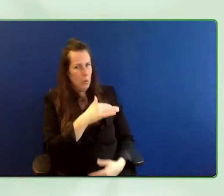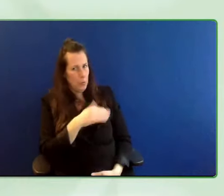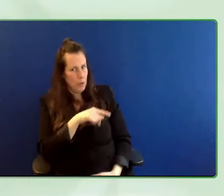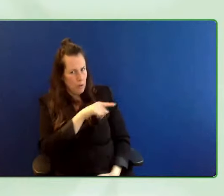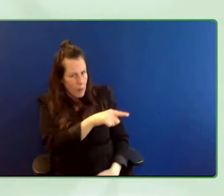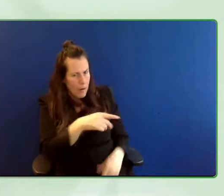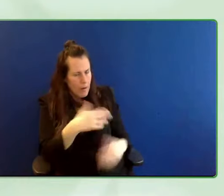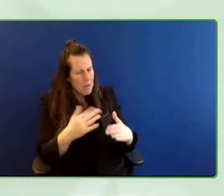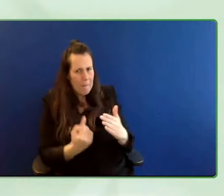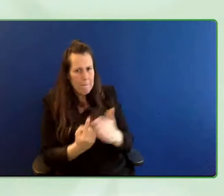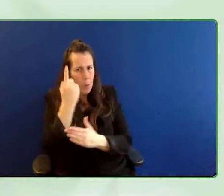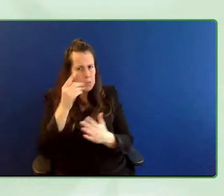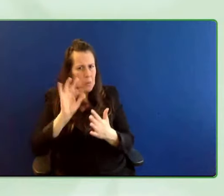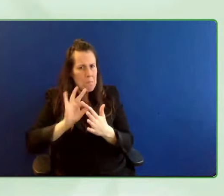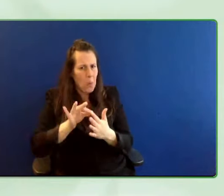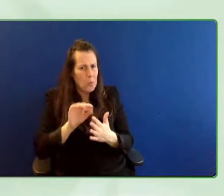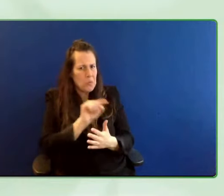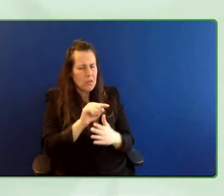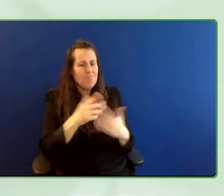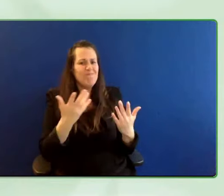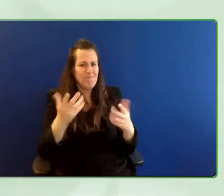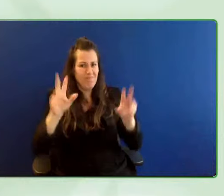Things like AI and digital resources.